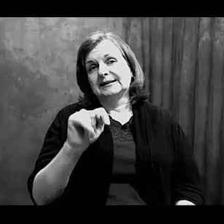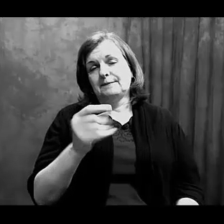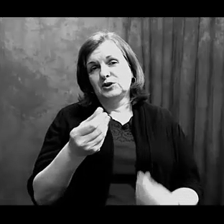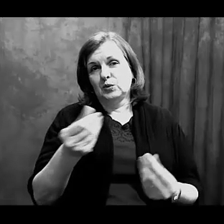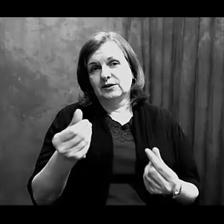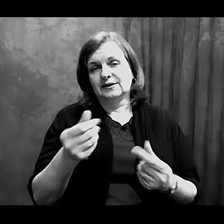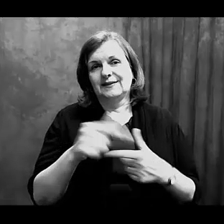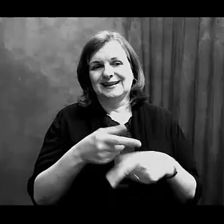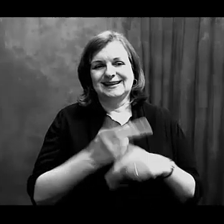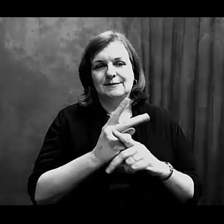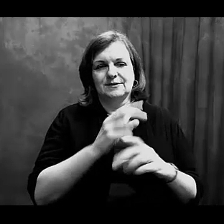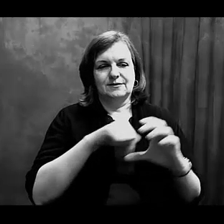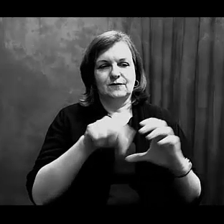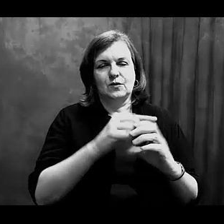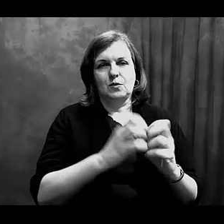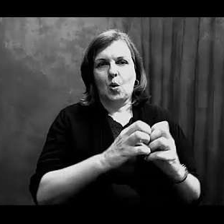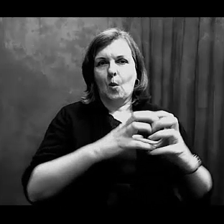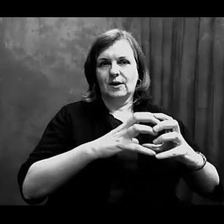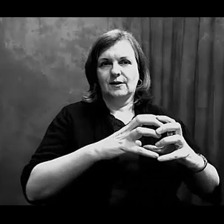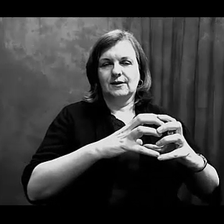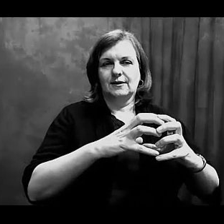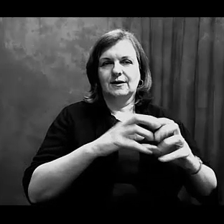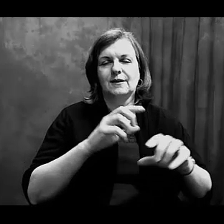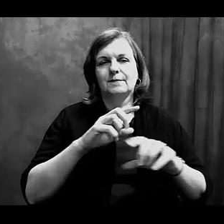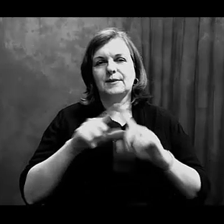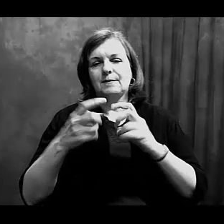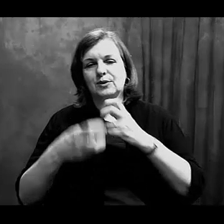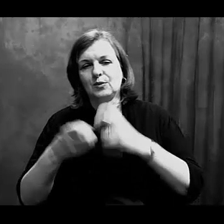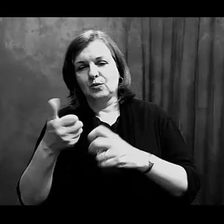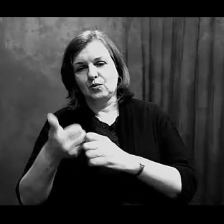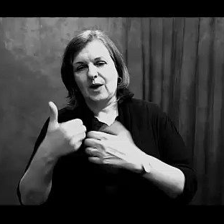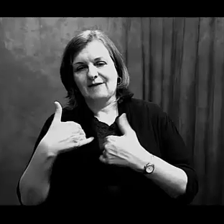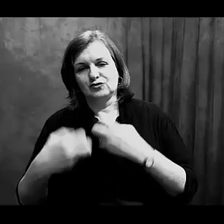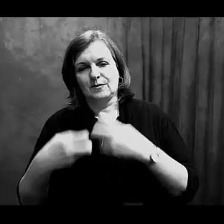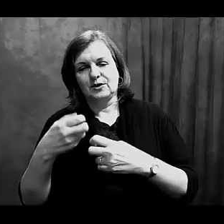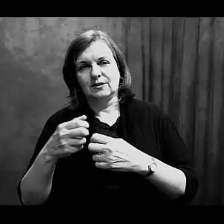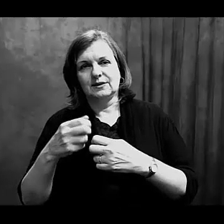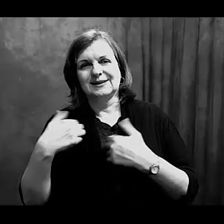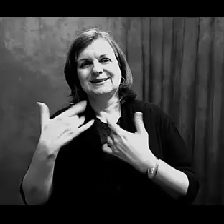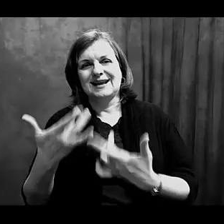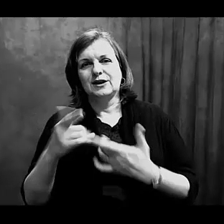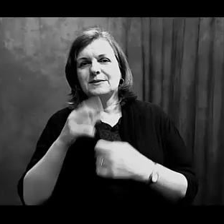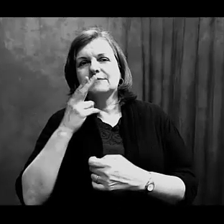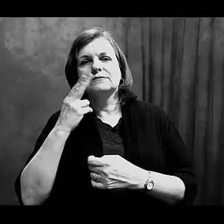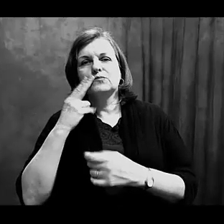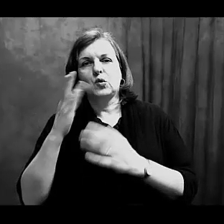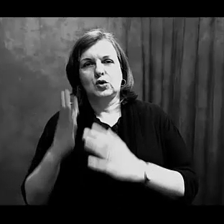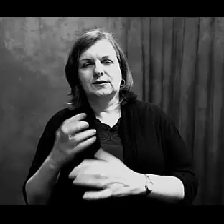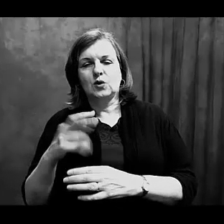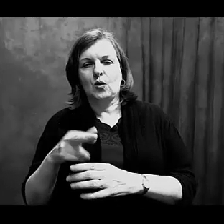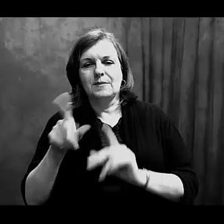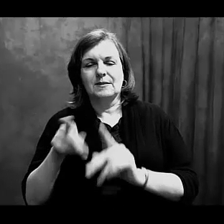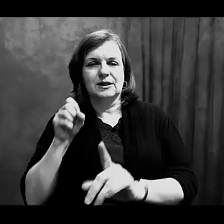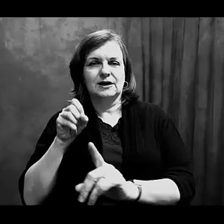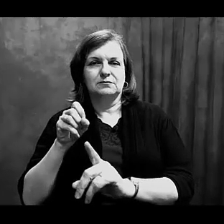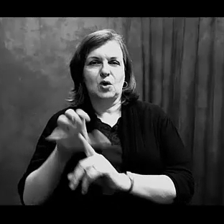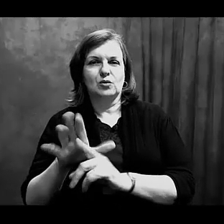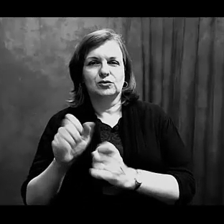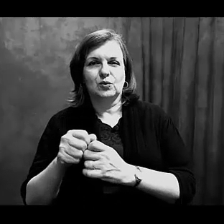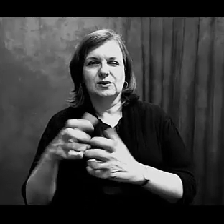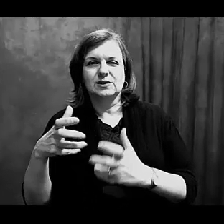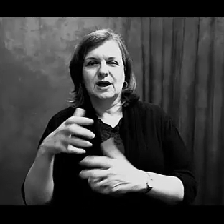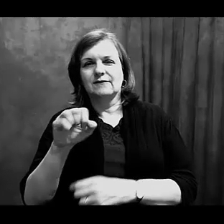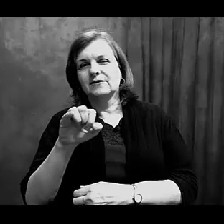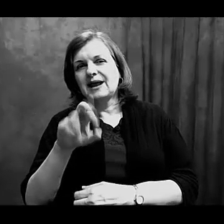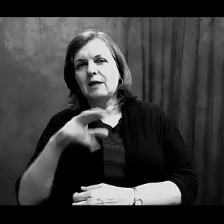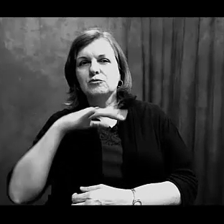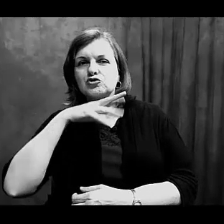folks that have trouble with them tend to be smokers tend to be individuals that are exposed to a lot of air pollutants